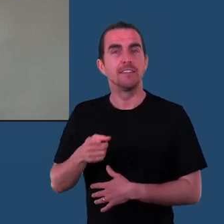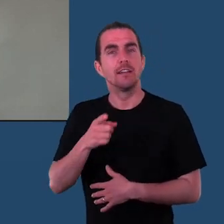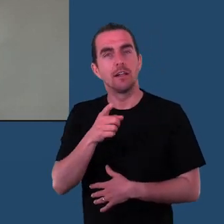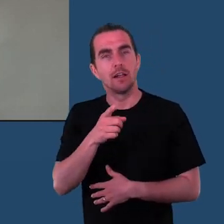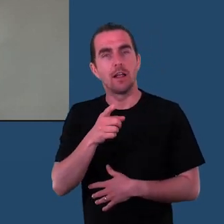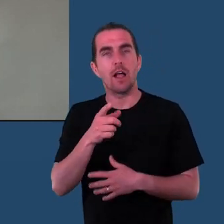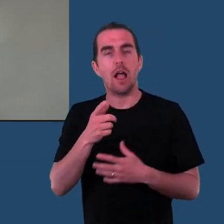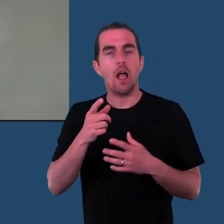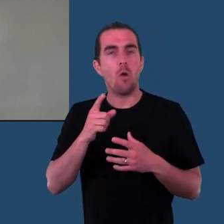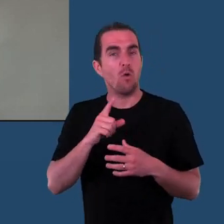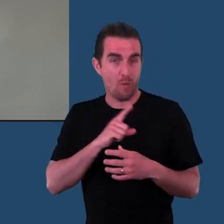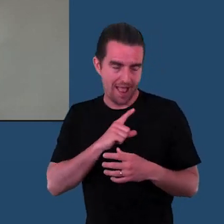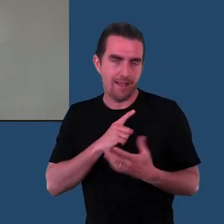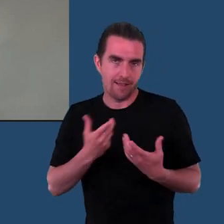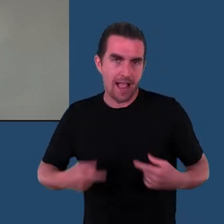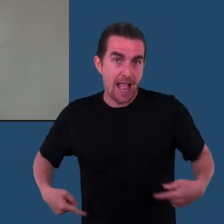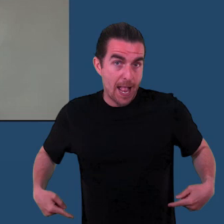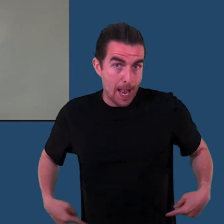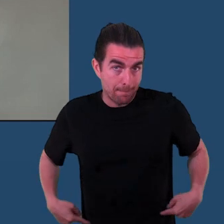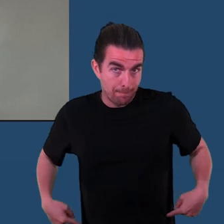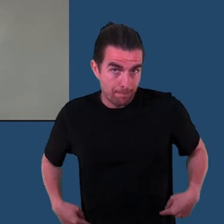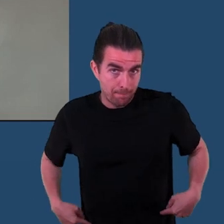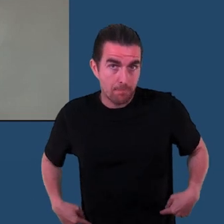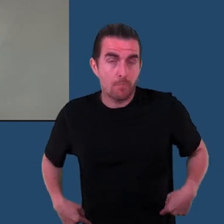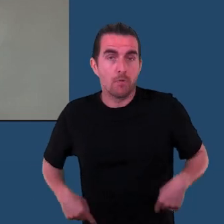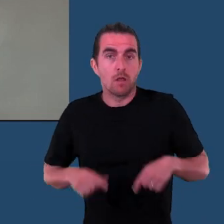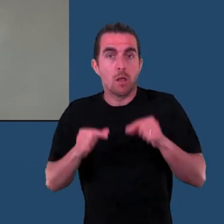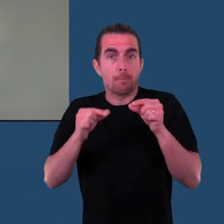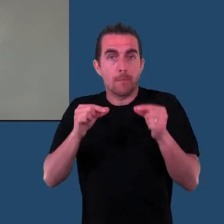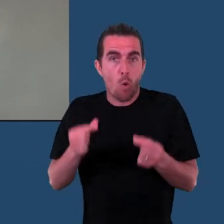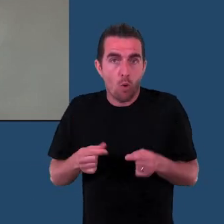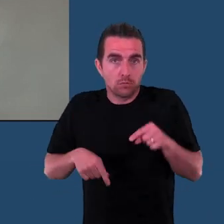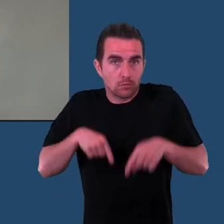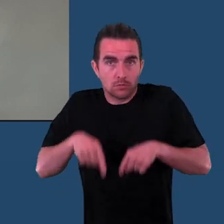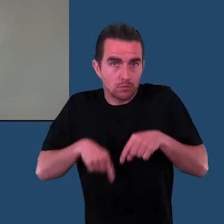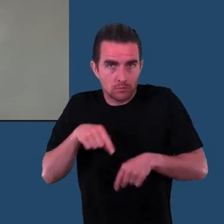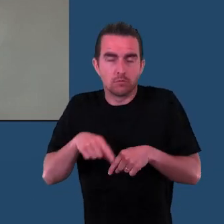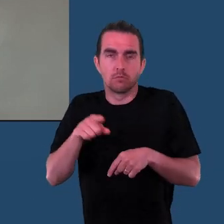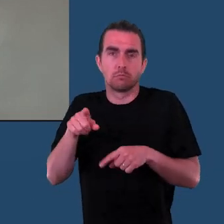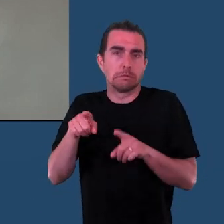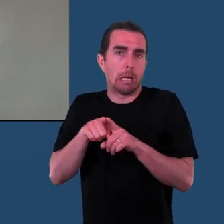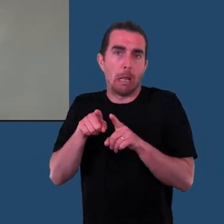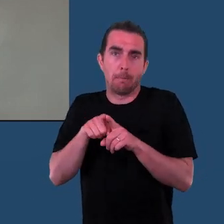But again, it was all about the hips and the thigh bones. If they have the same features as dinosaurs,